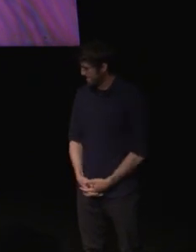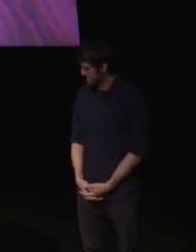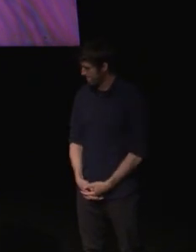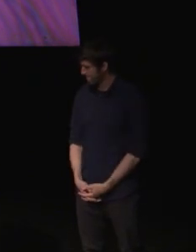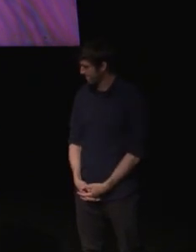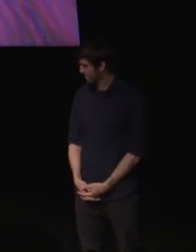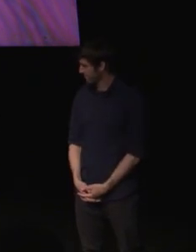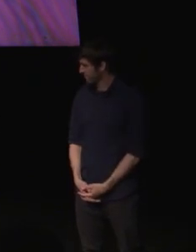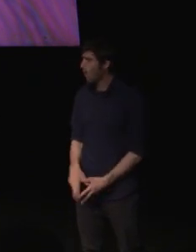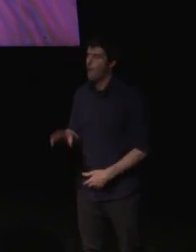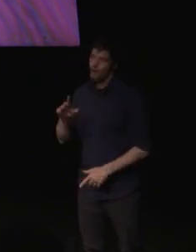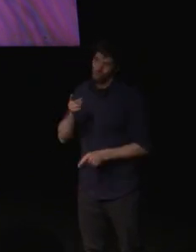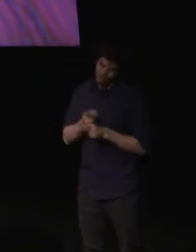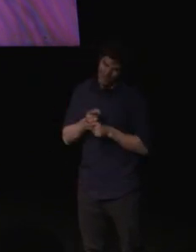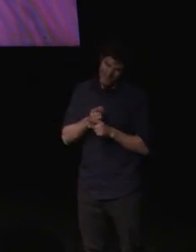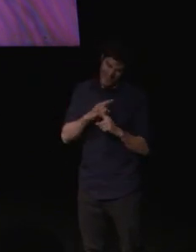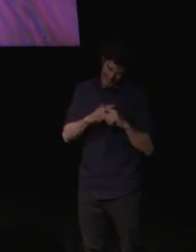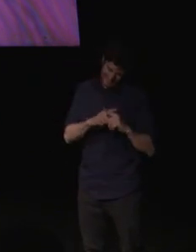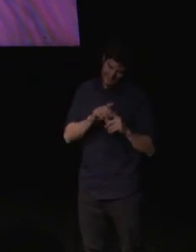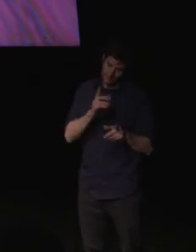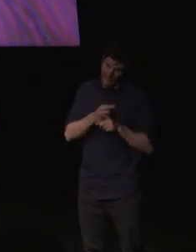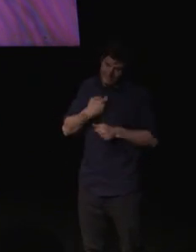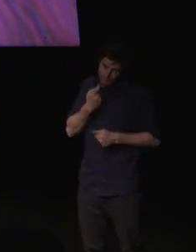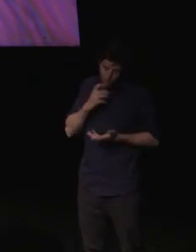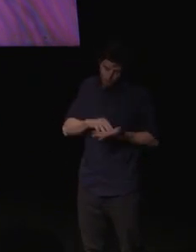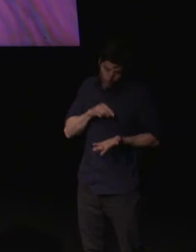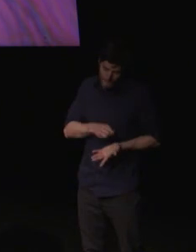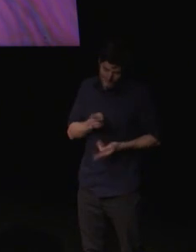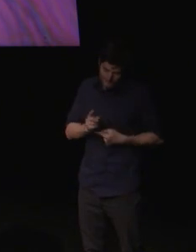Oh, I have to exit. I learned this. I learned this and then I didn't.